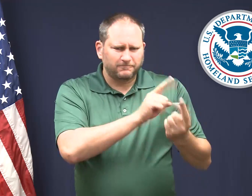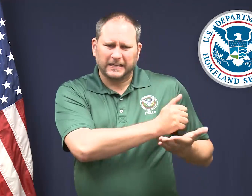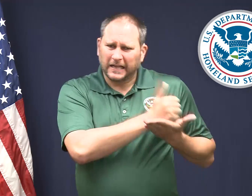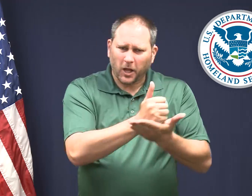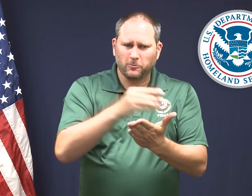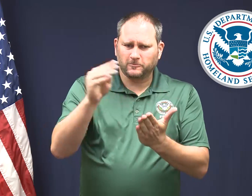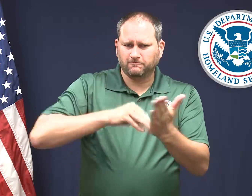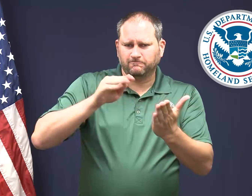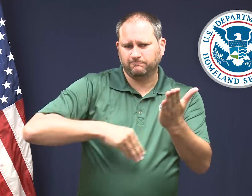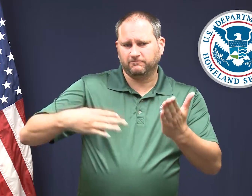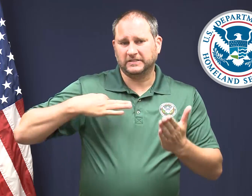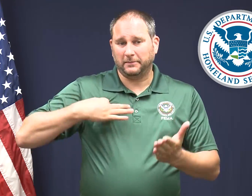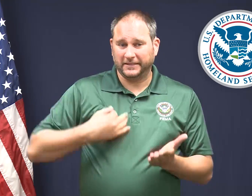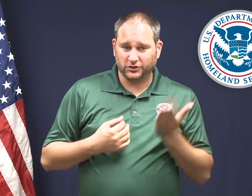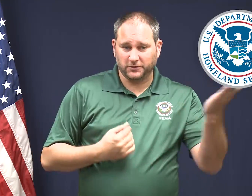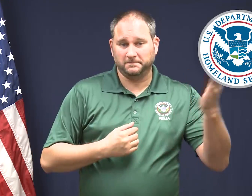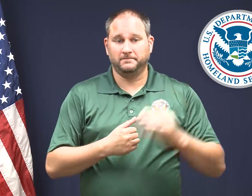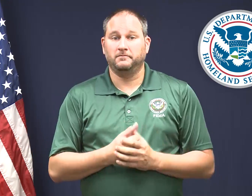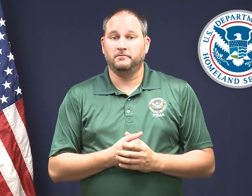SBA has staff at all recovery centers to help with your applications.